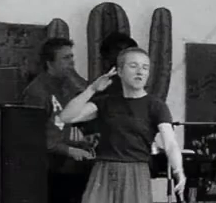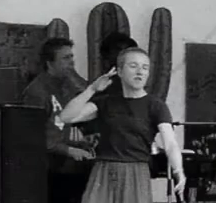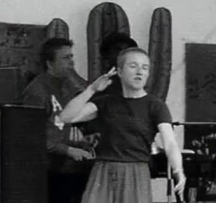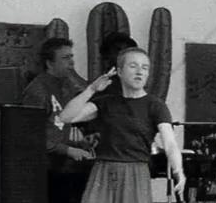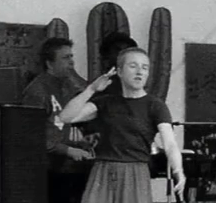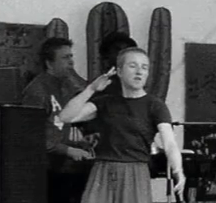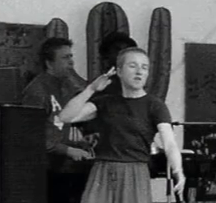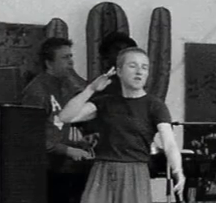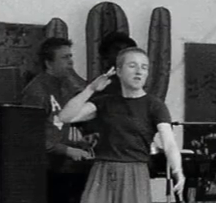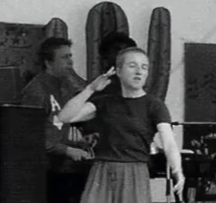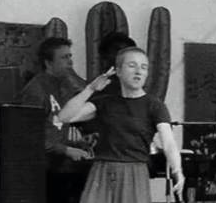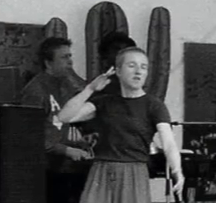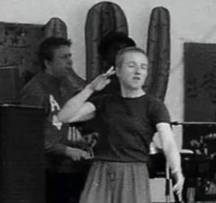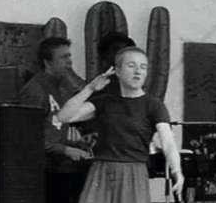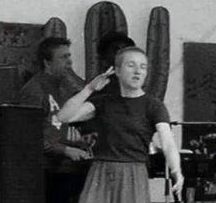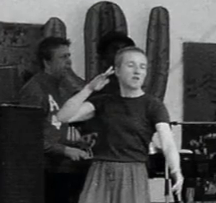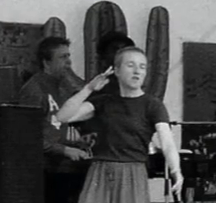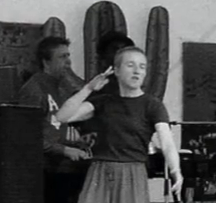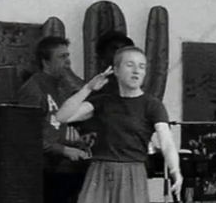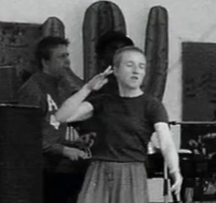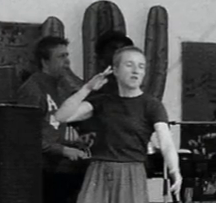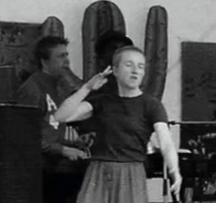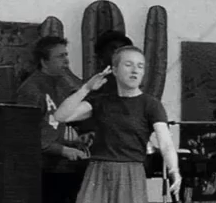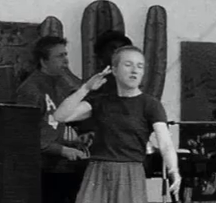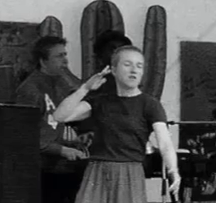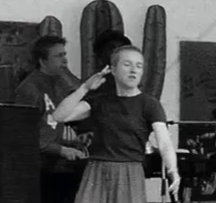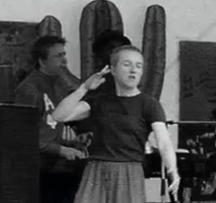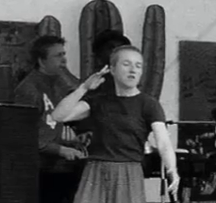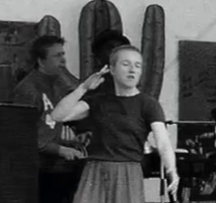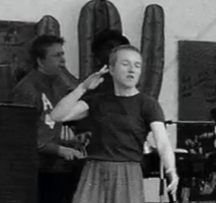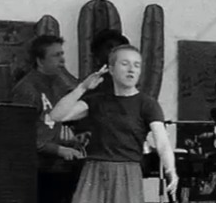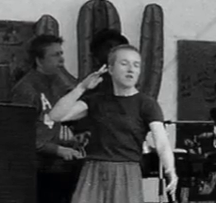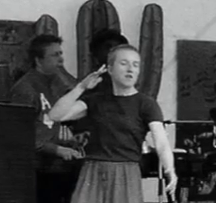A photograph of award winning music performance company Heart n Soul